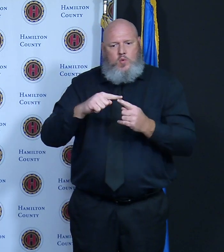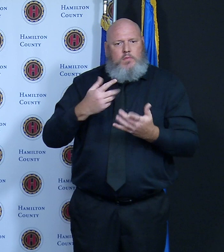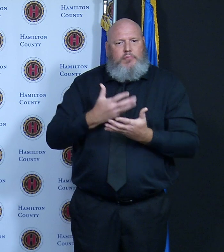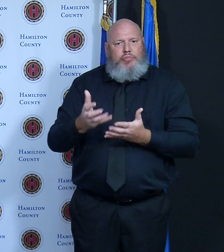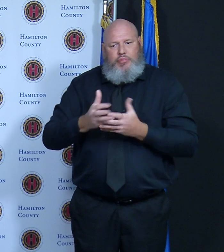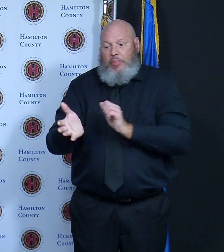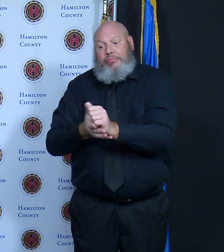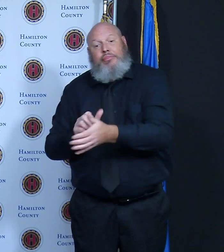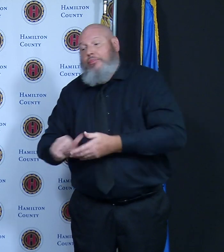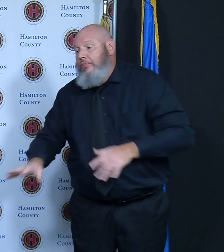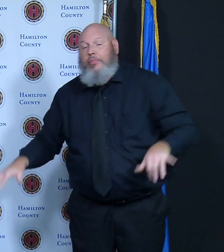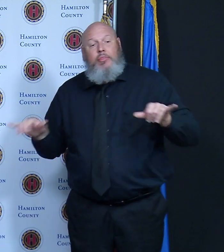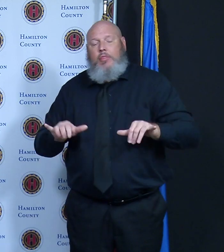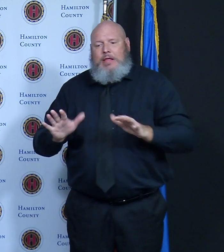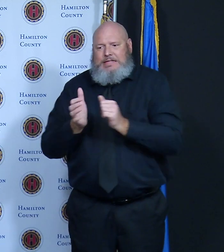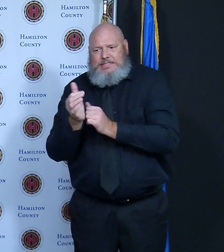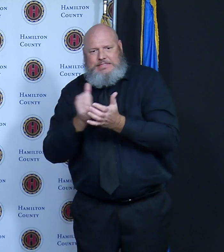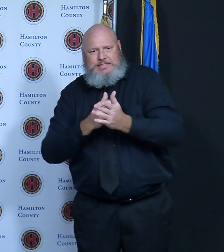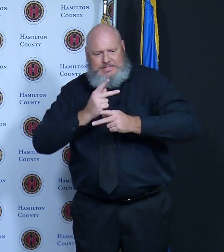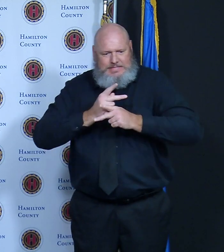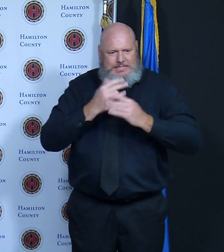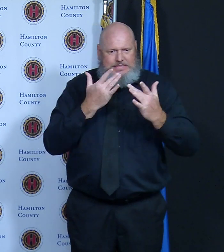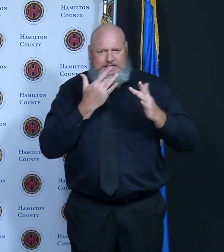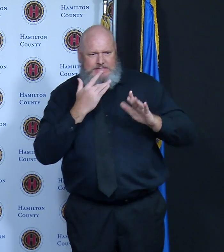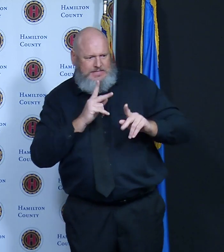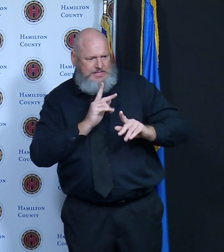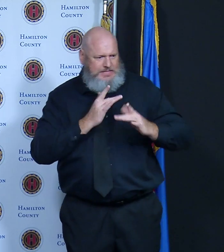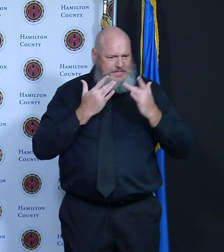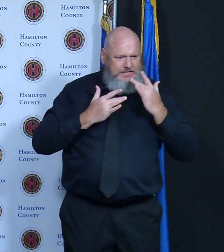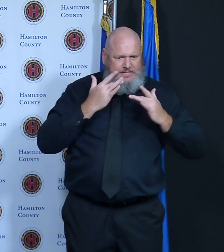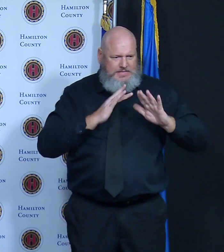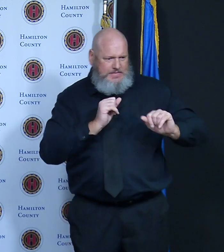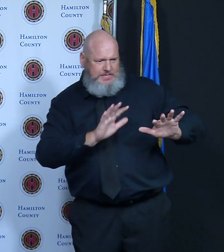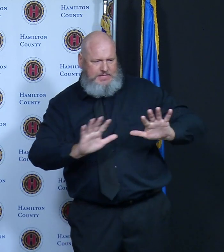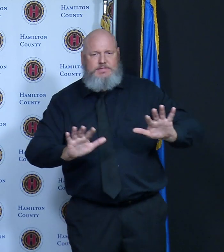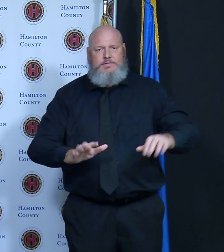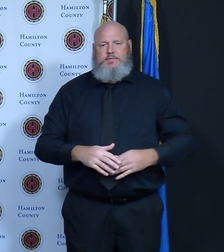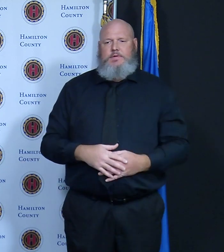personal protective equipment I know that I speak directly to local fire